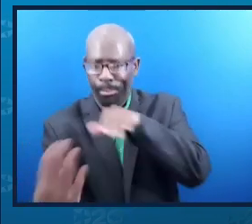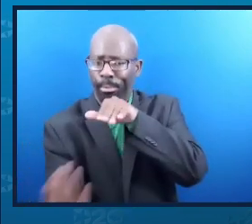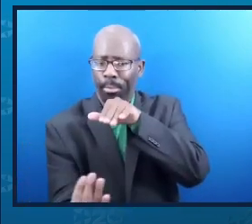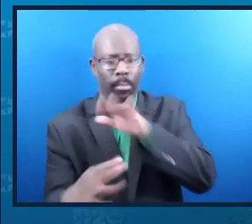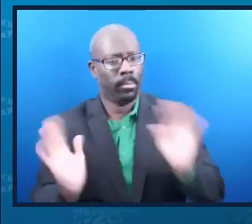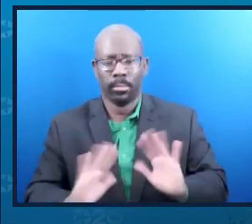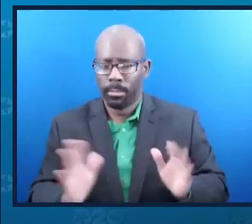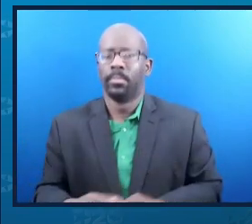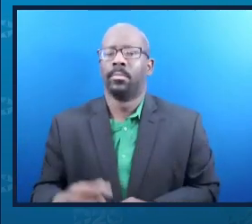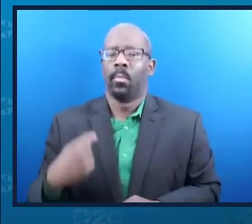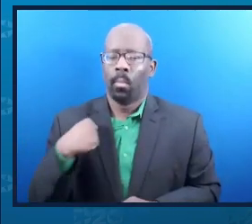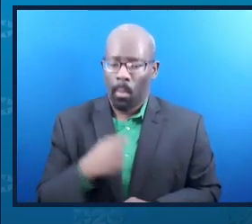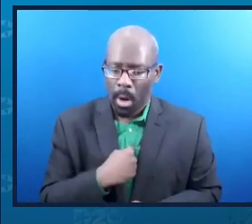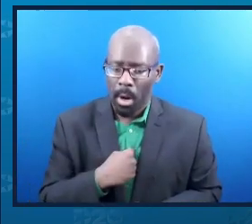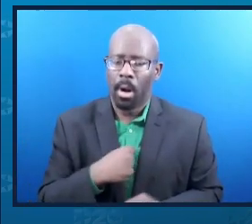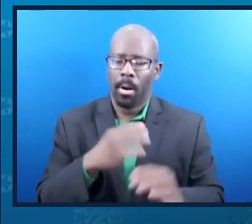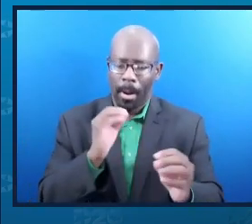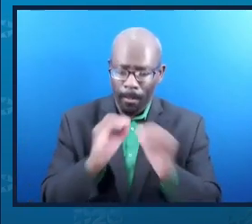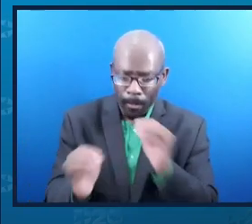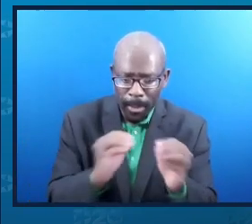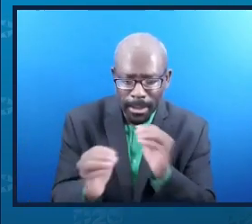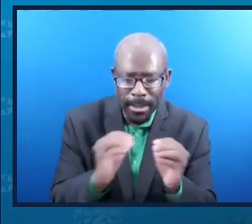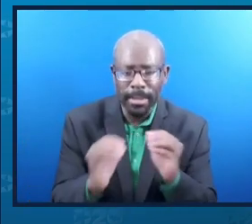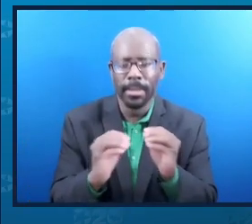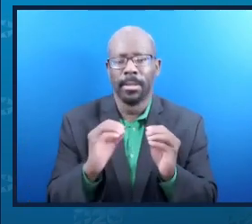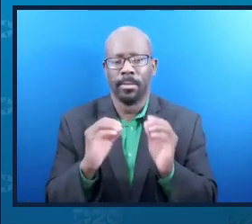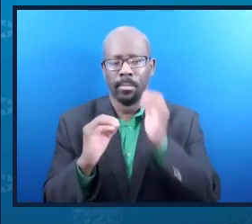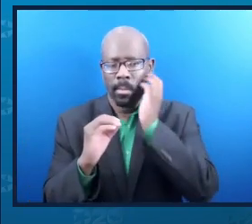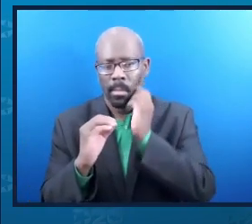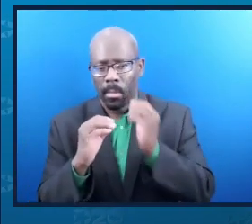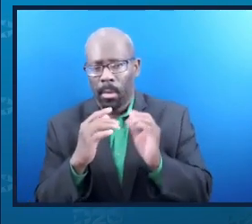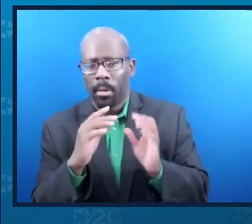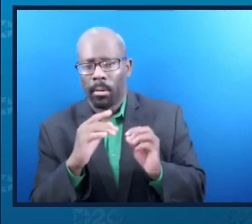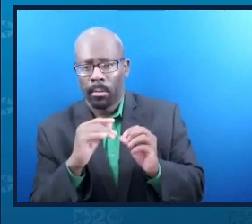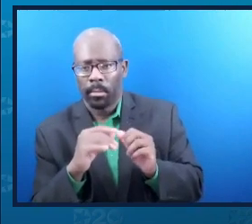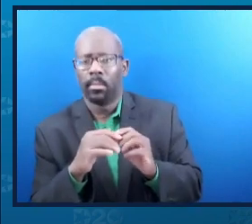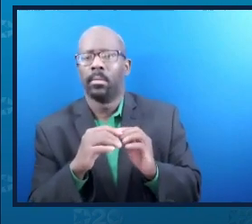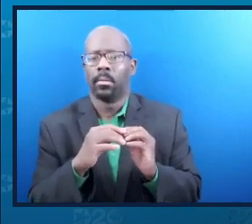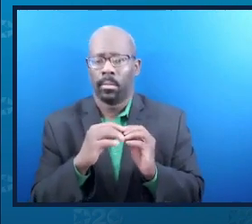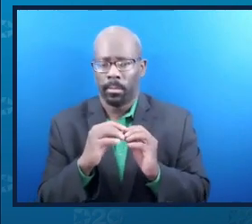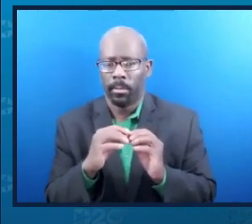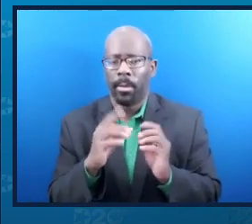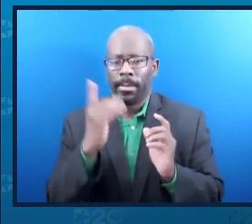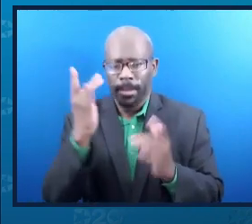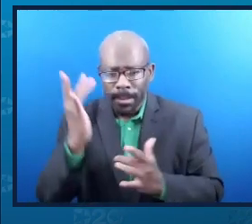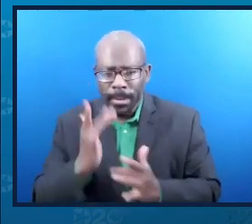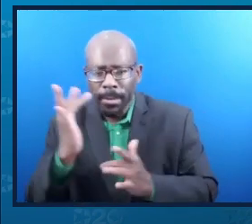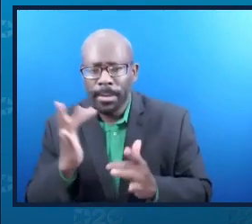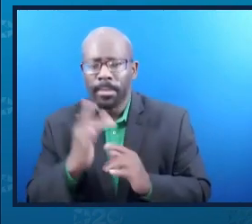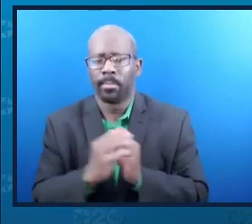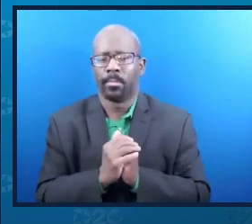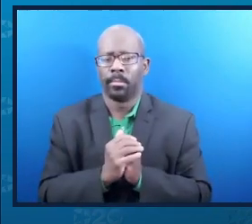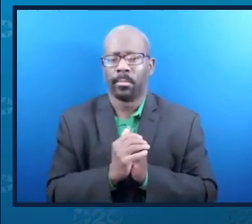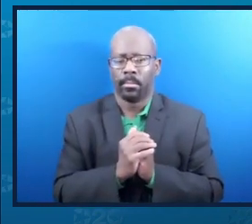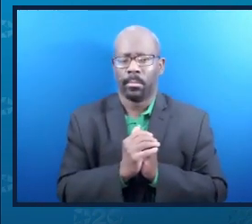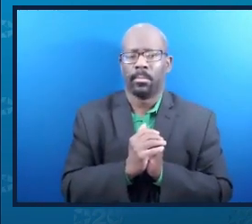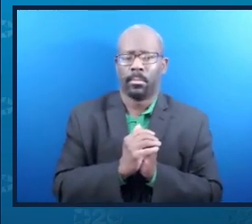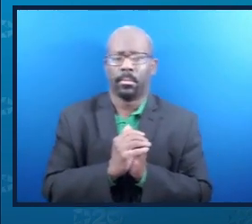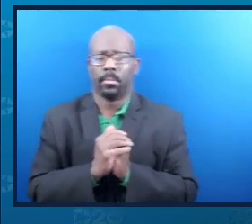THREATS LIKE CLIMATE CHANGE AND TERRORISM, POVERTY, ANDY SEES,